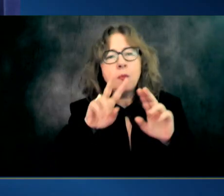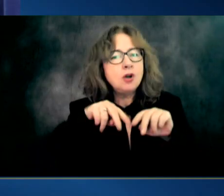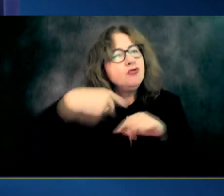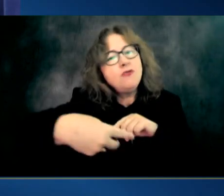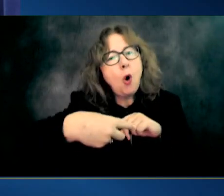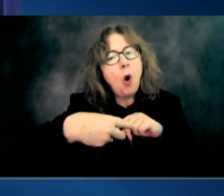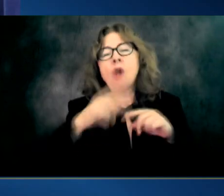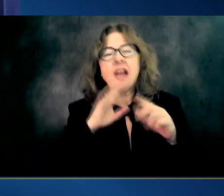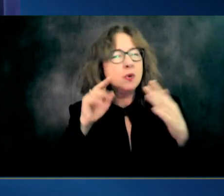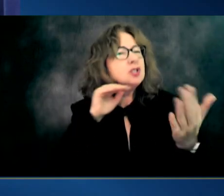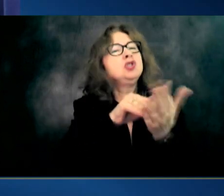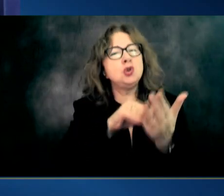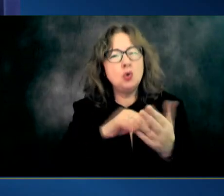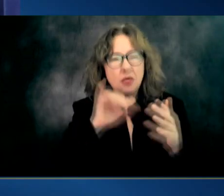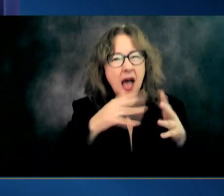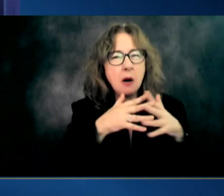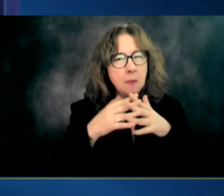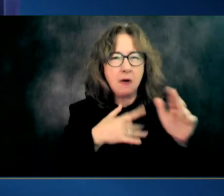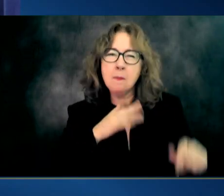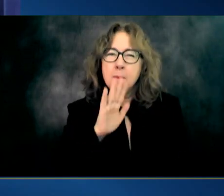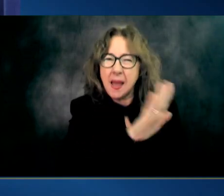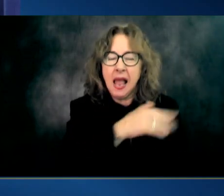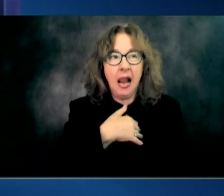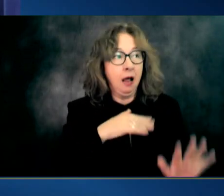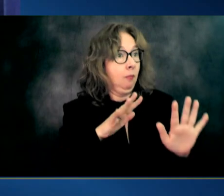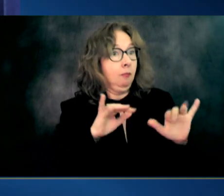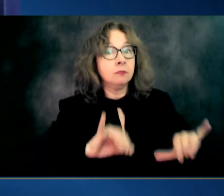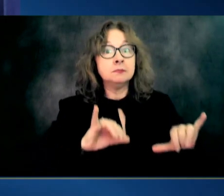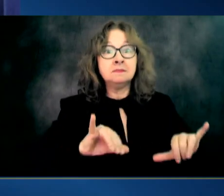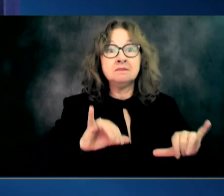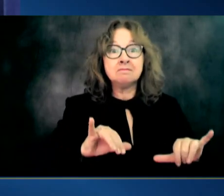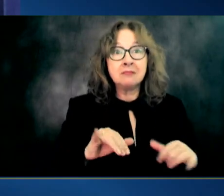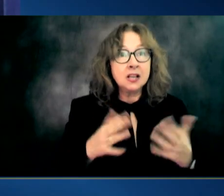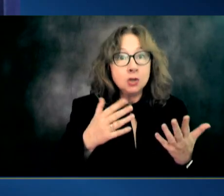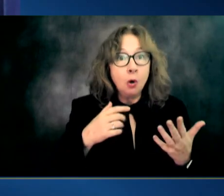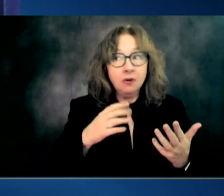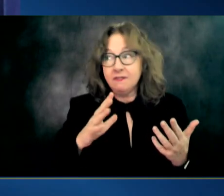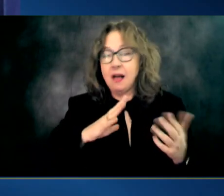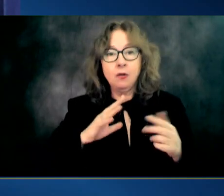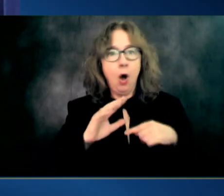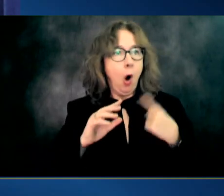That's what Americans do, sue. So, we were like, the only people I know who got -- ever